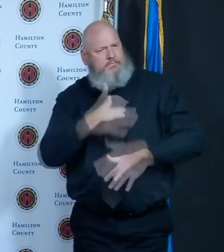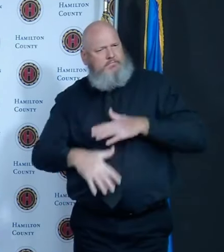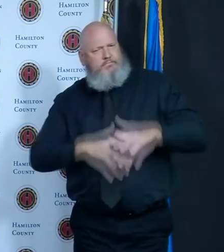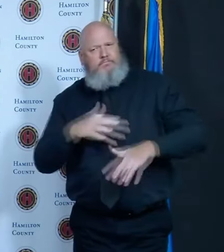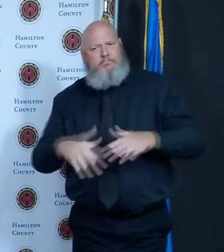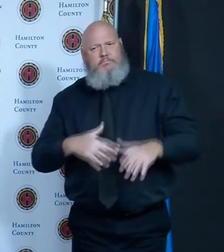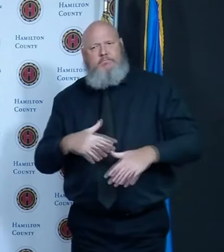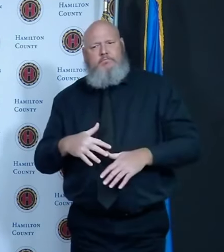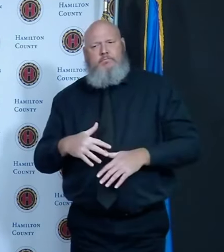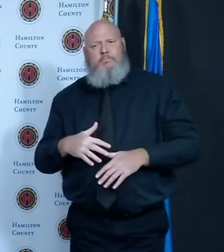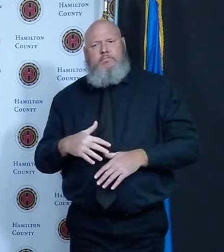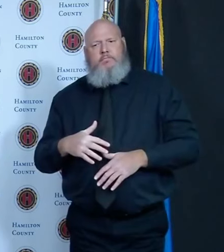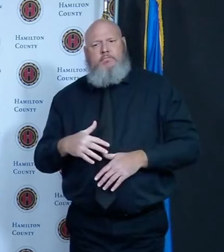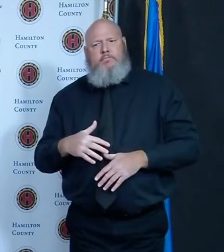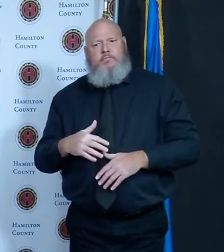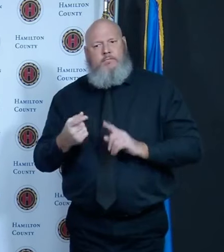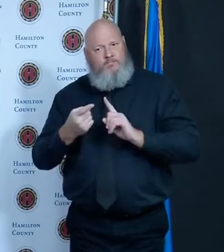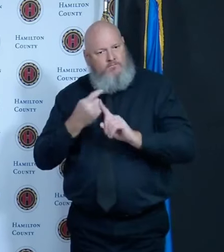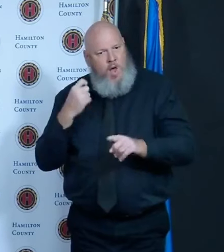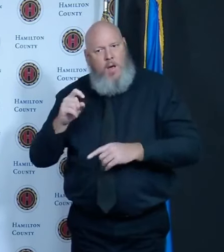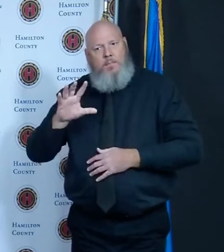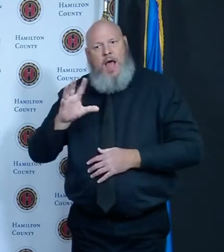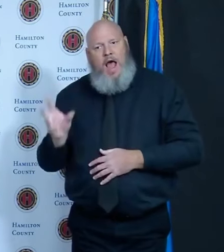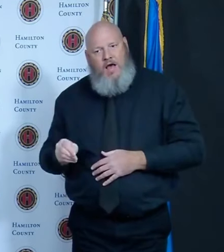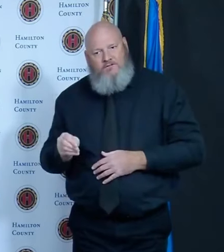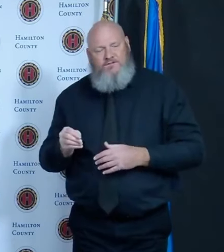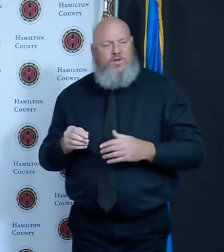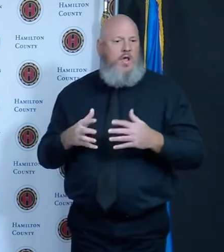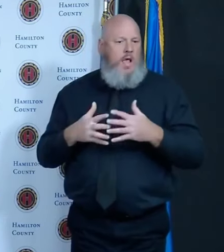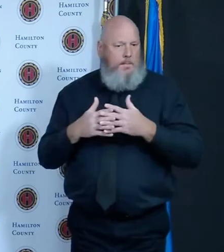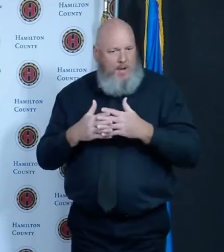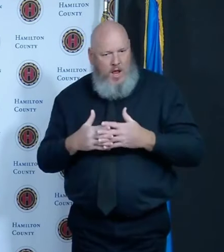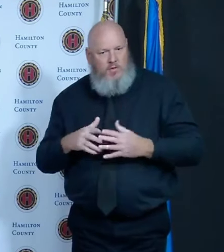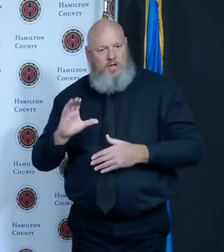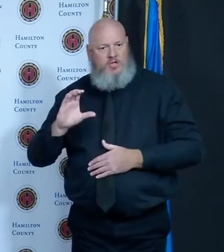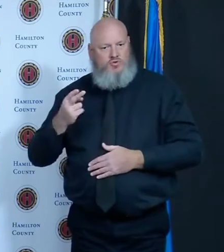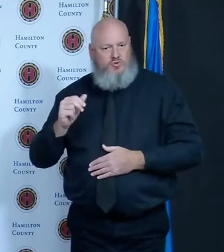to their members in a really challenging time to just check in and see how people